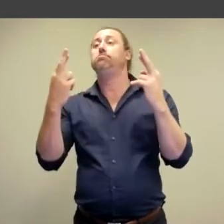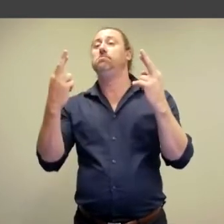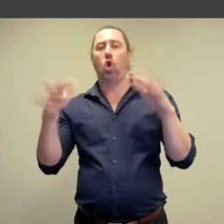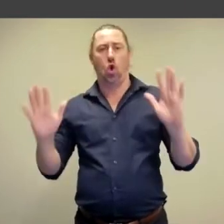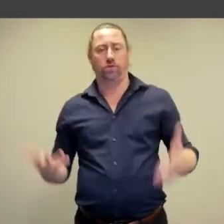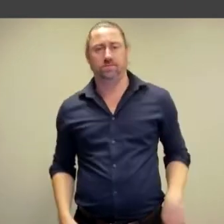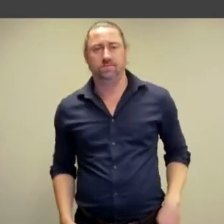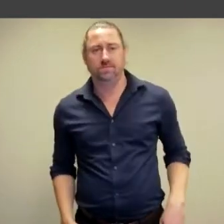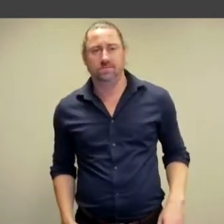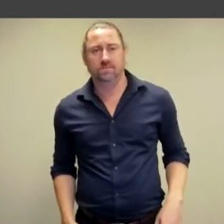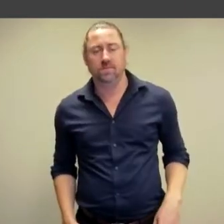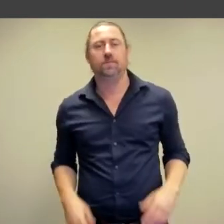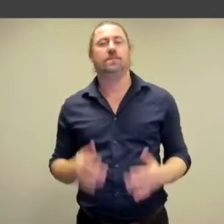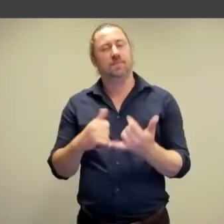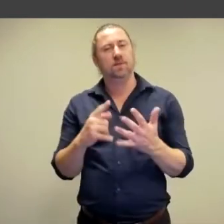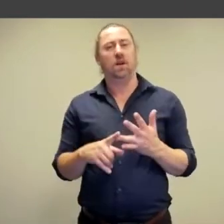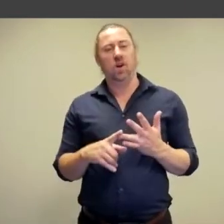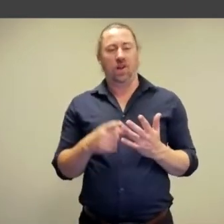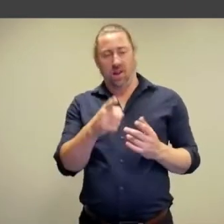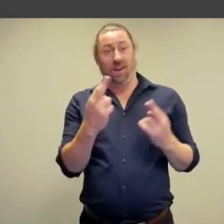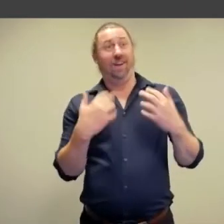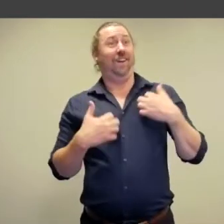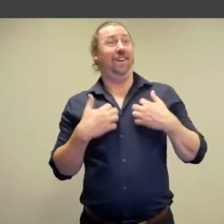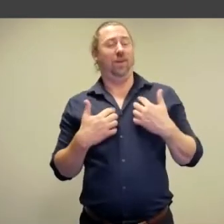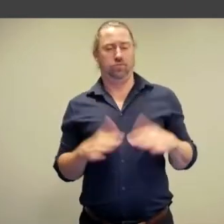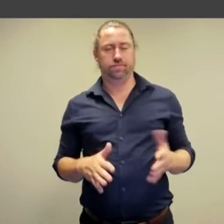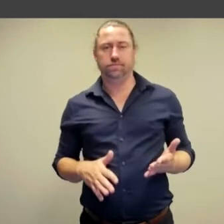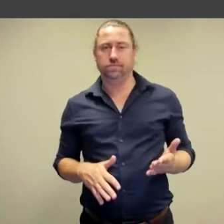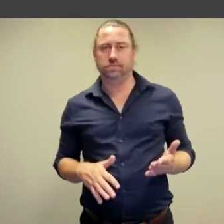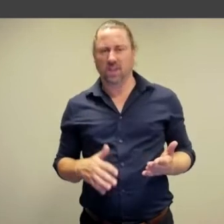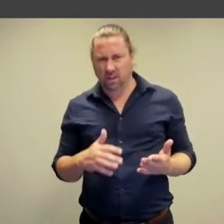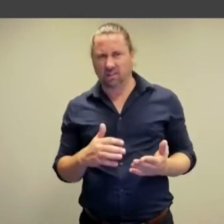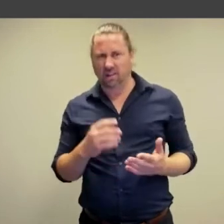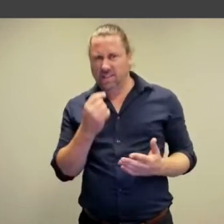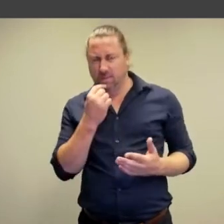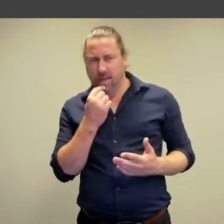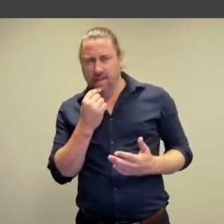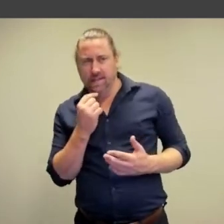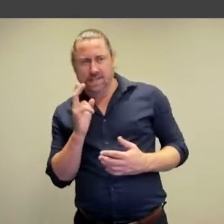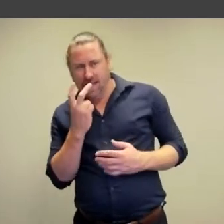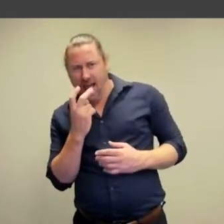So a rather kind of, you know, distressing